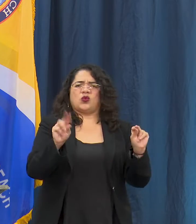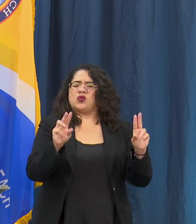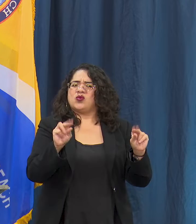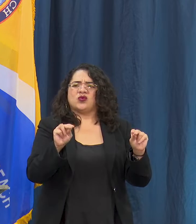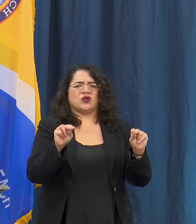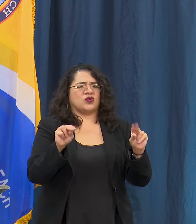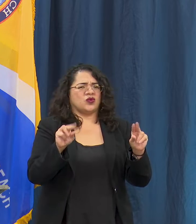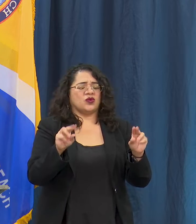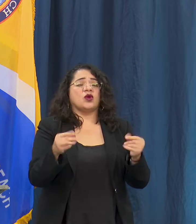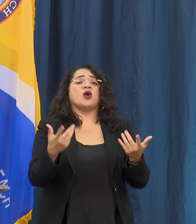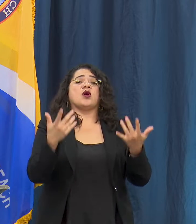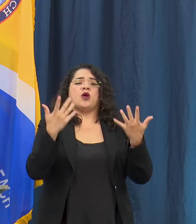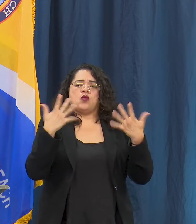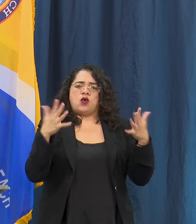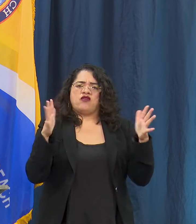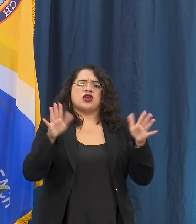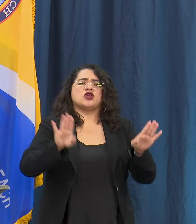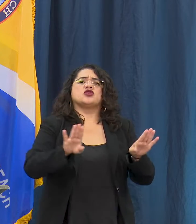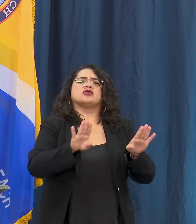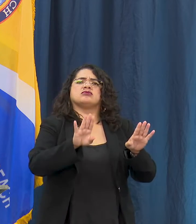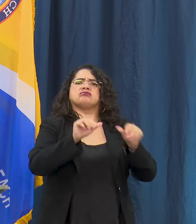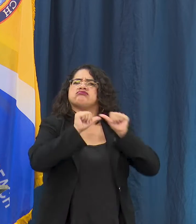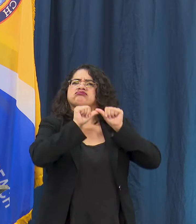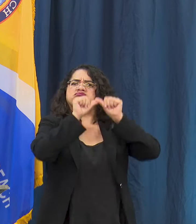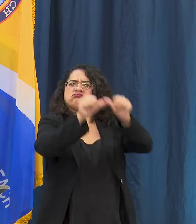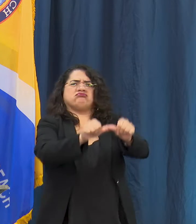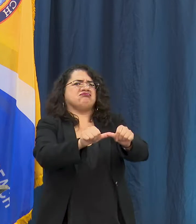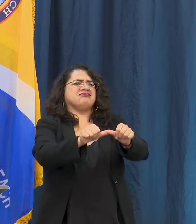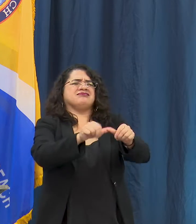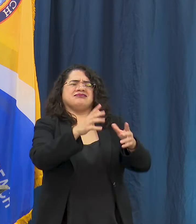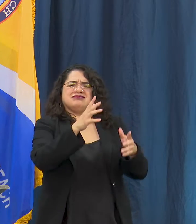of our testing sites. We never closed all testing sites in Long Beach so we still